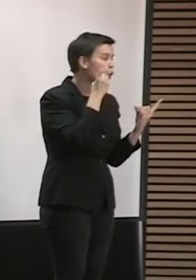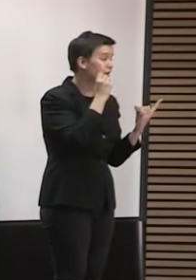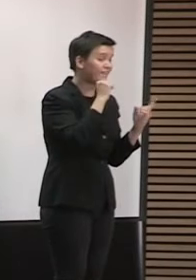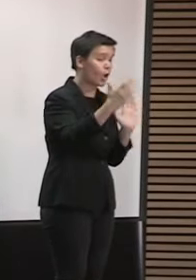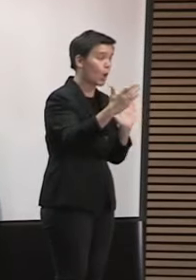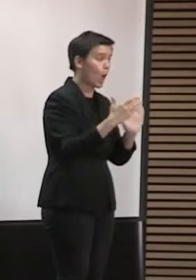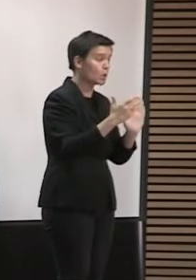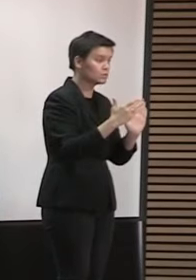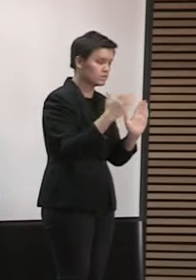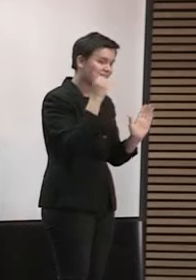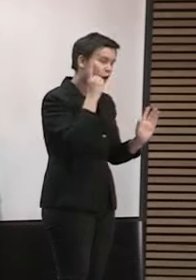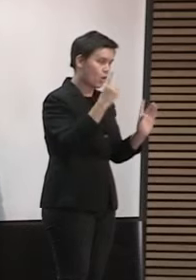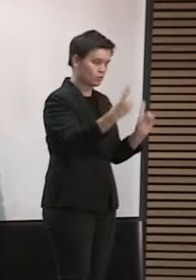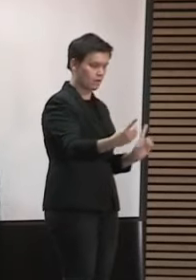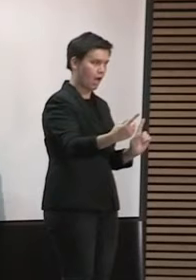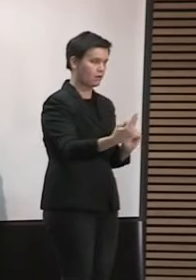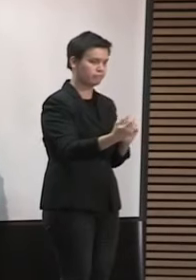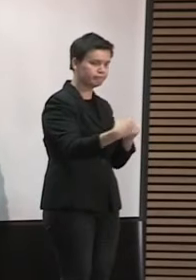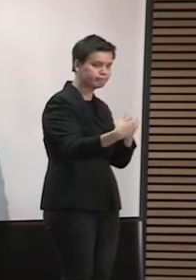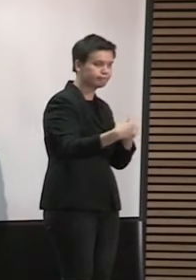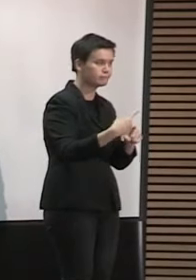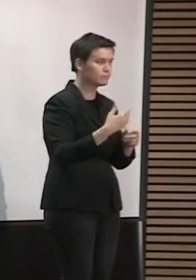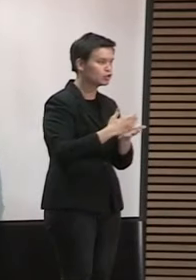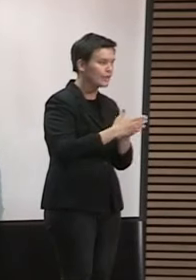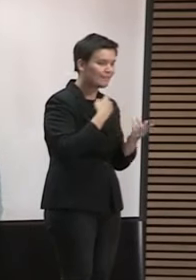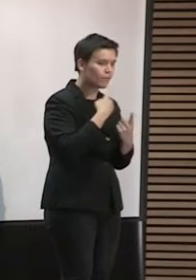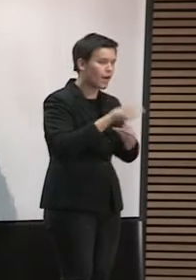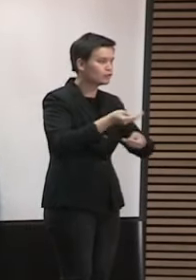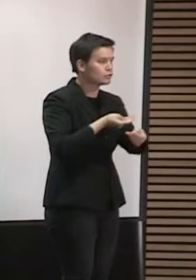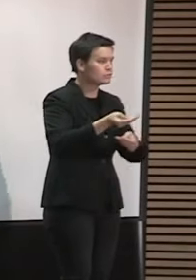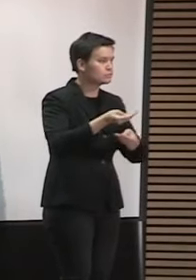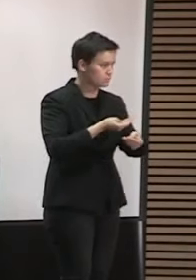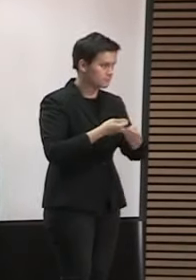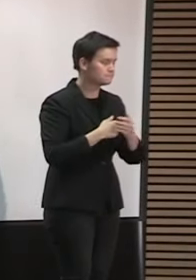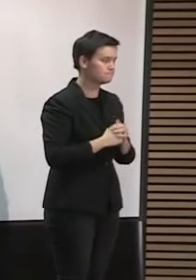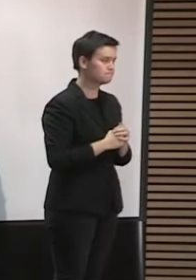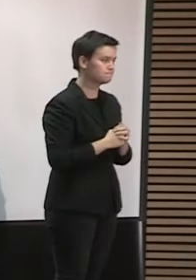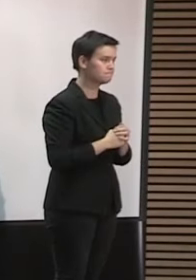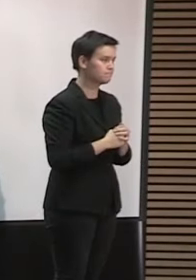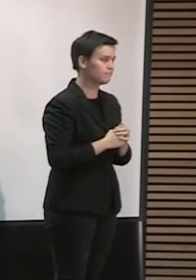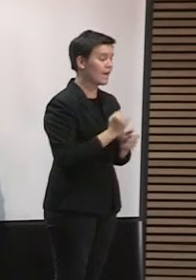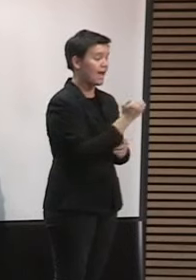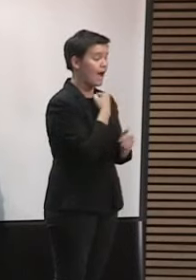get the opportunity to do that so I can have some dialogue with people on the ground